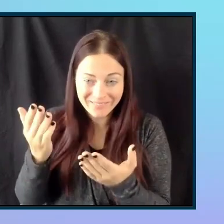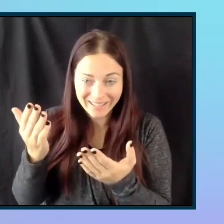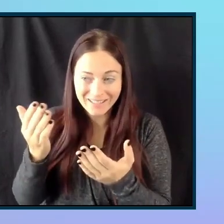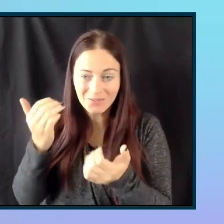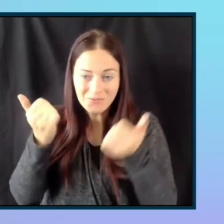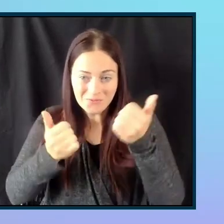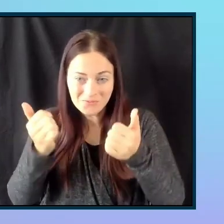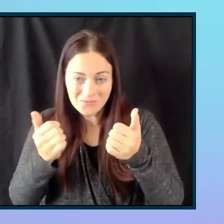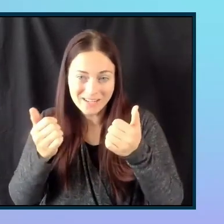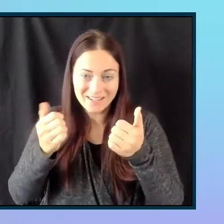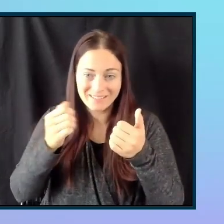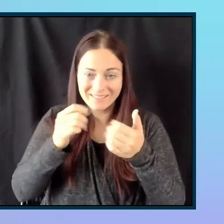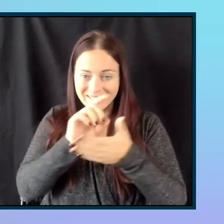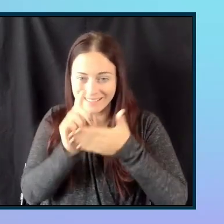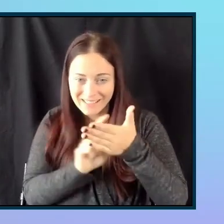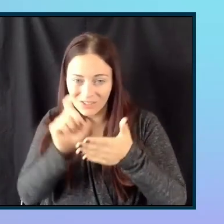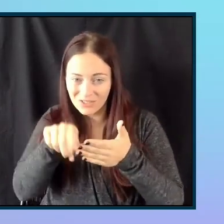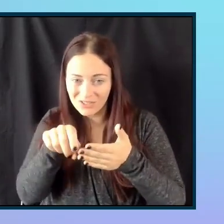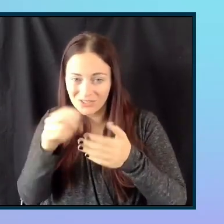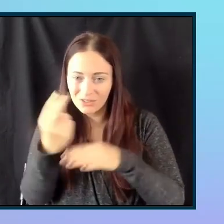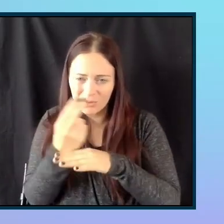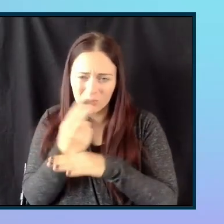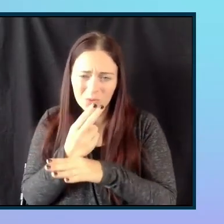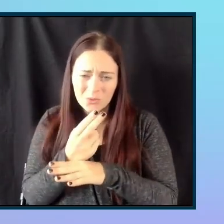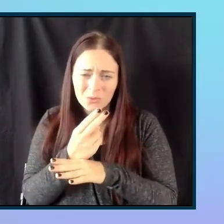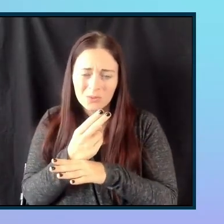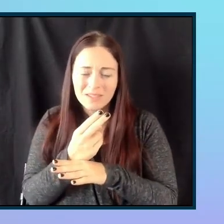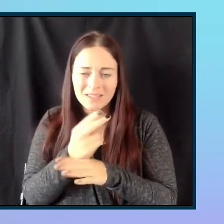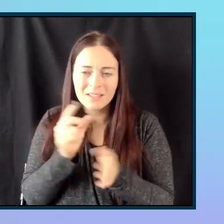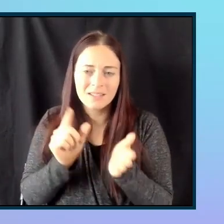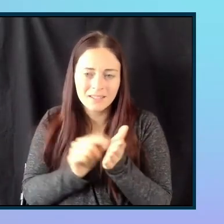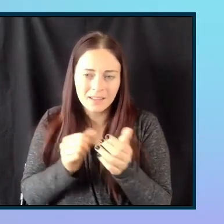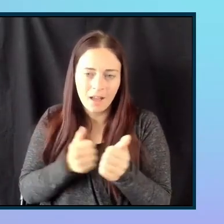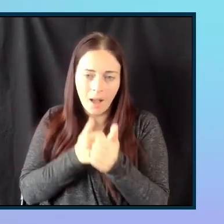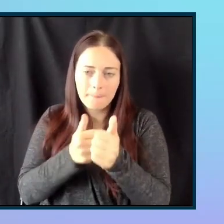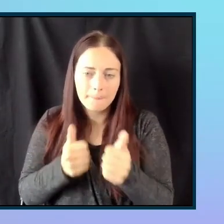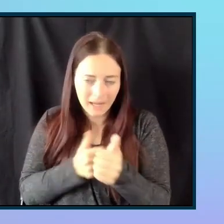but we'll get there soon. And at that point, please do consider upgrading.